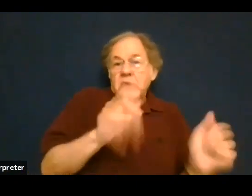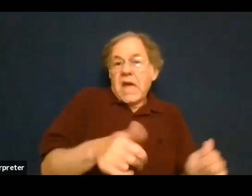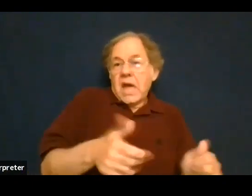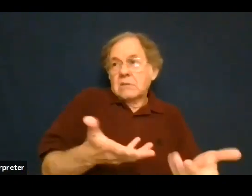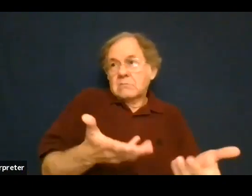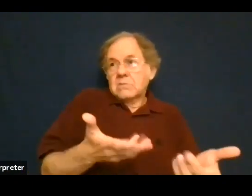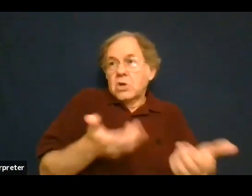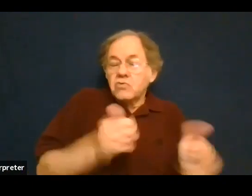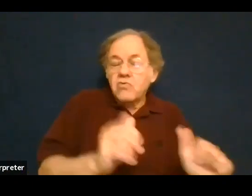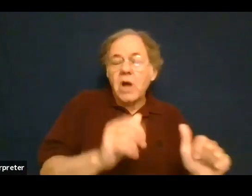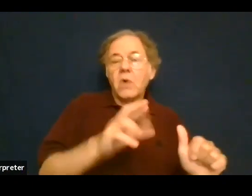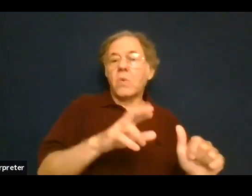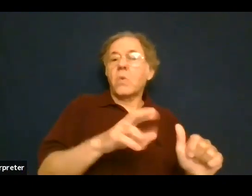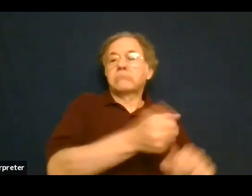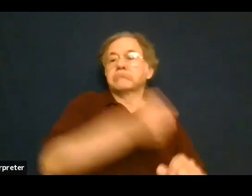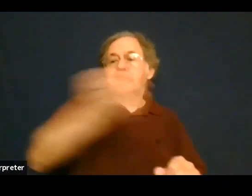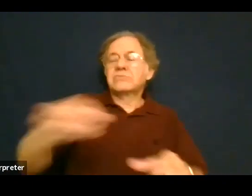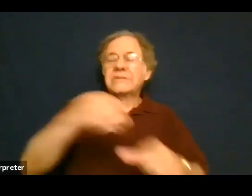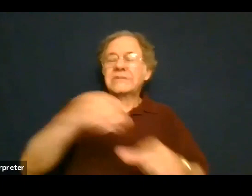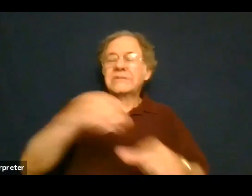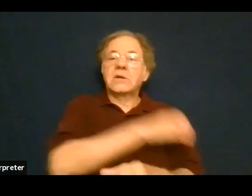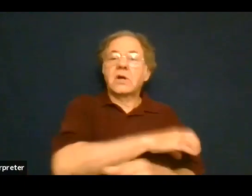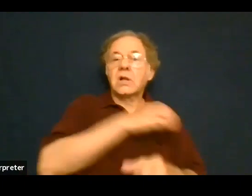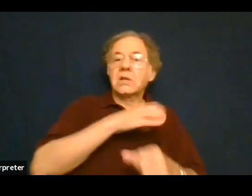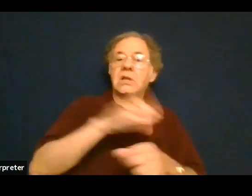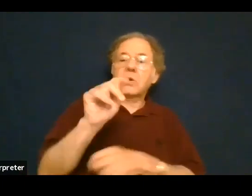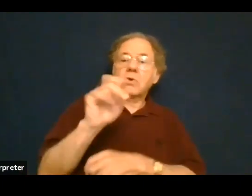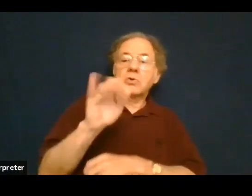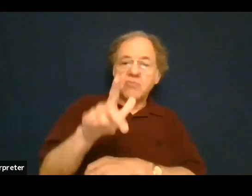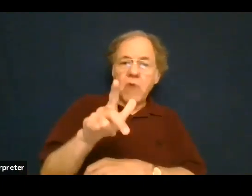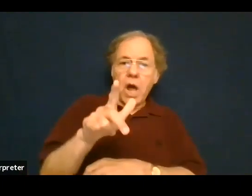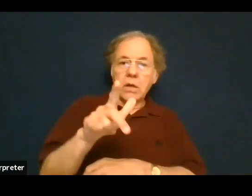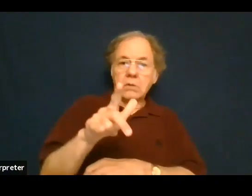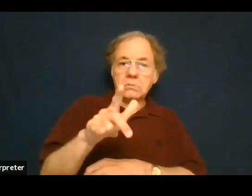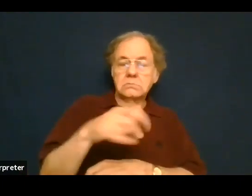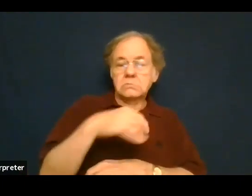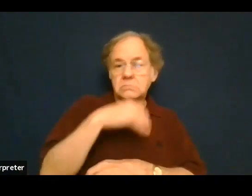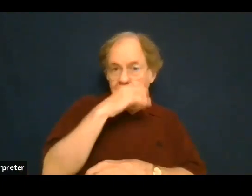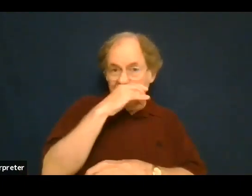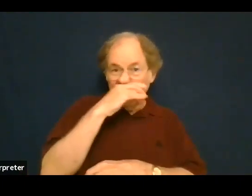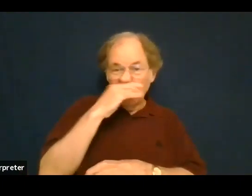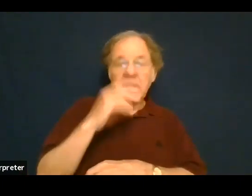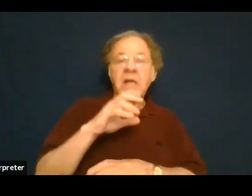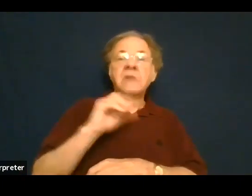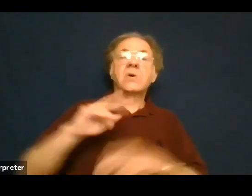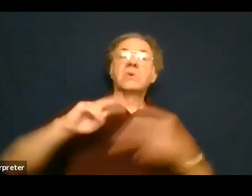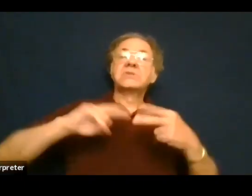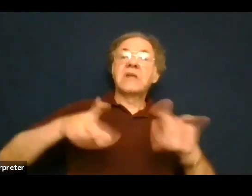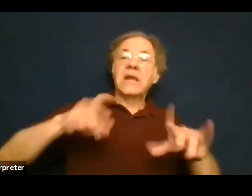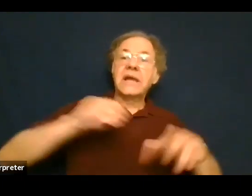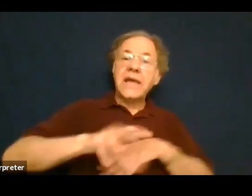that you would like to get in contact with and ask about. So genetic counseling is really important to couple